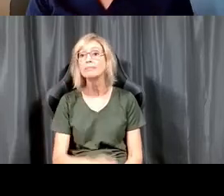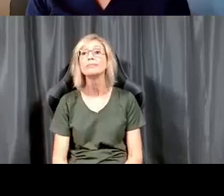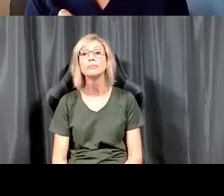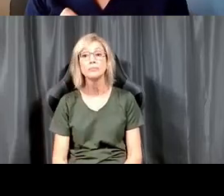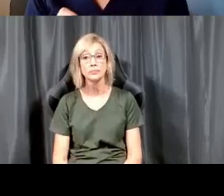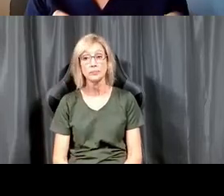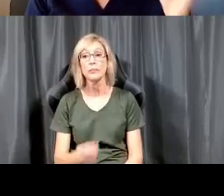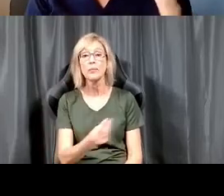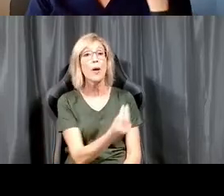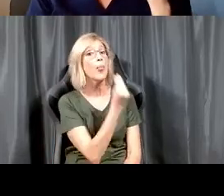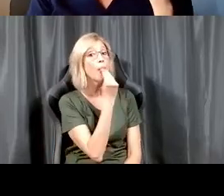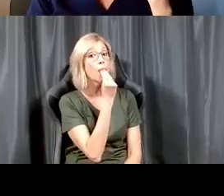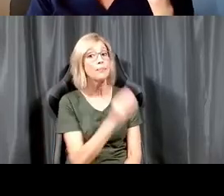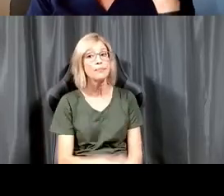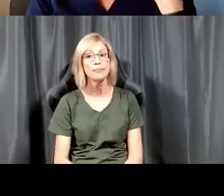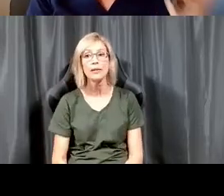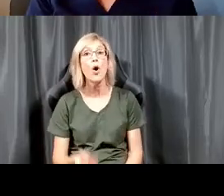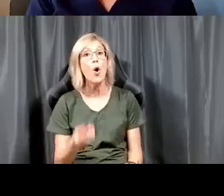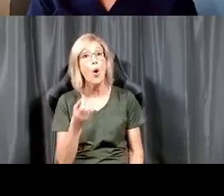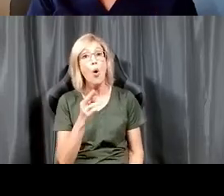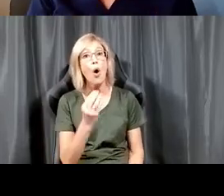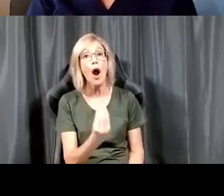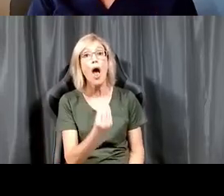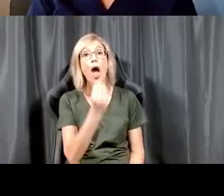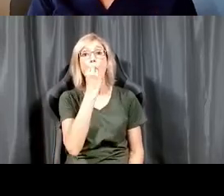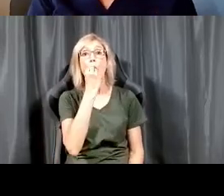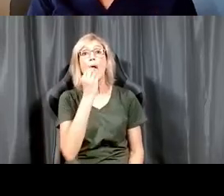It can be putting whole thing in your mouth and spitting it out.